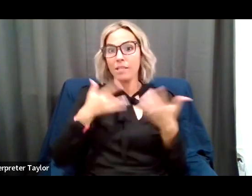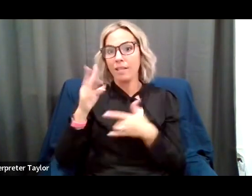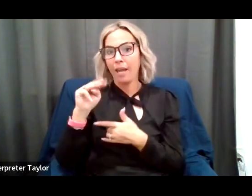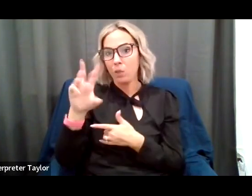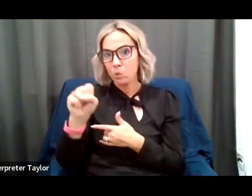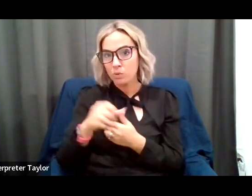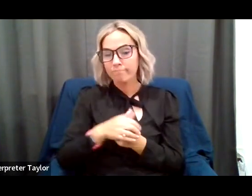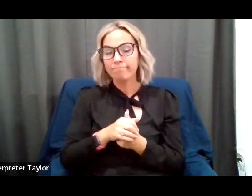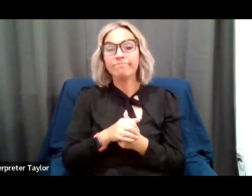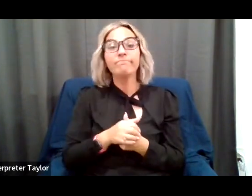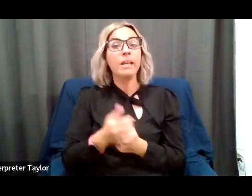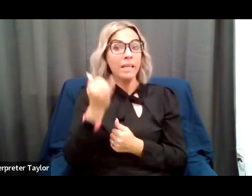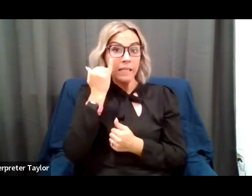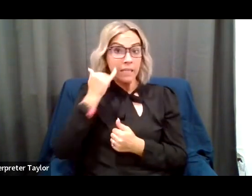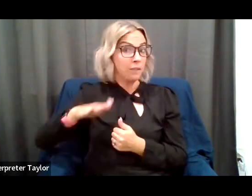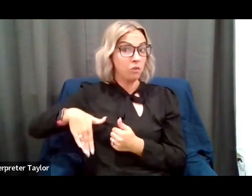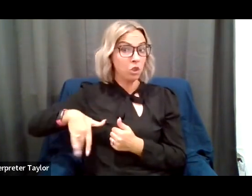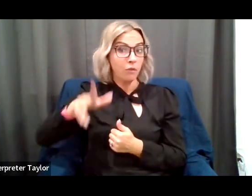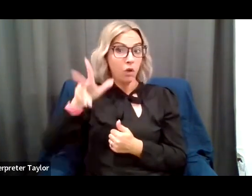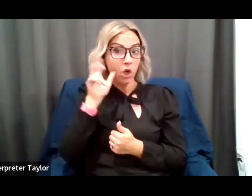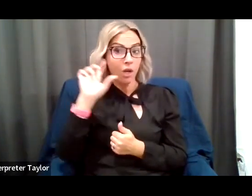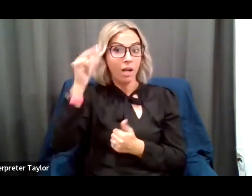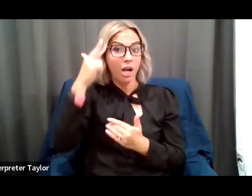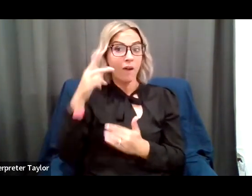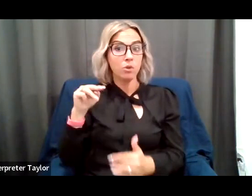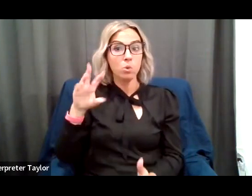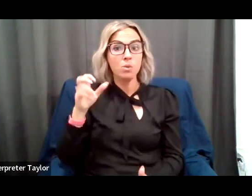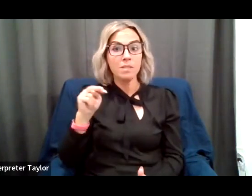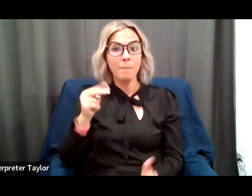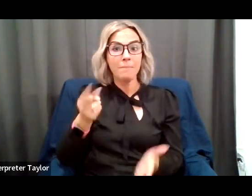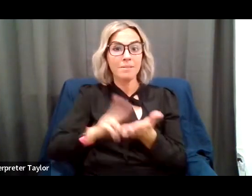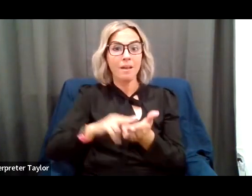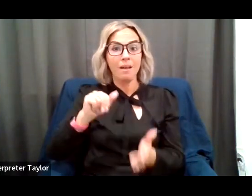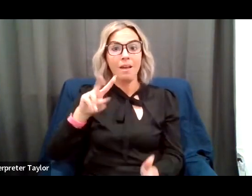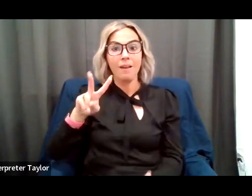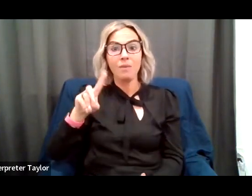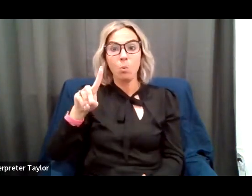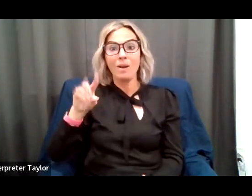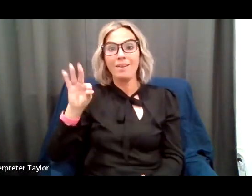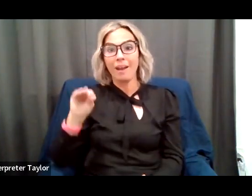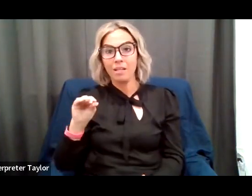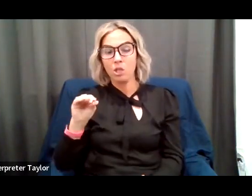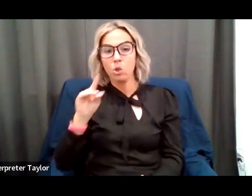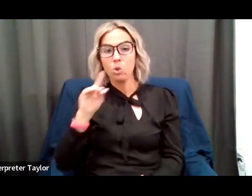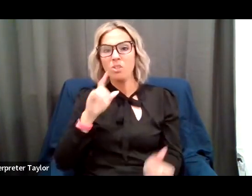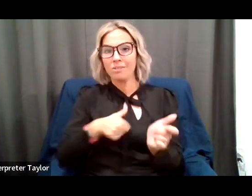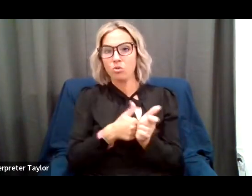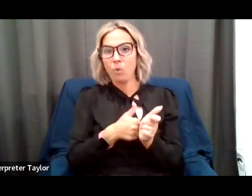Uh, if you have not heard, Governor Newsom signed AB190, which is a Trailer Bill that provides over